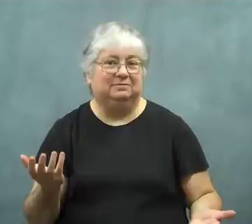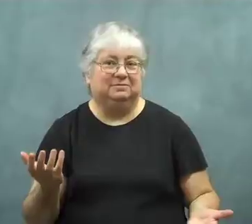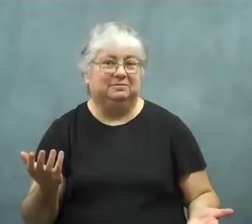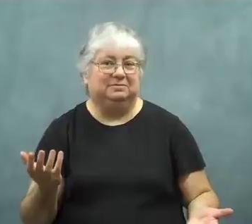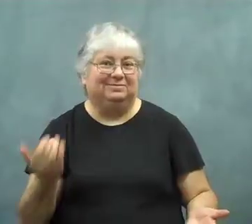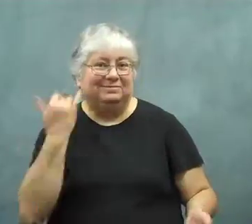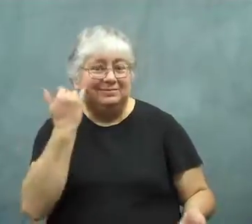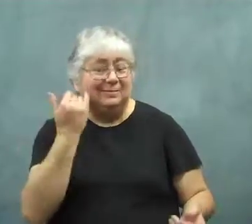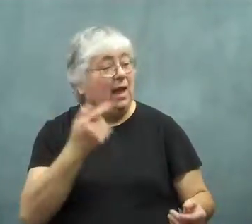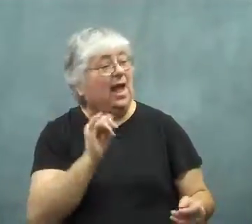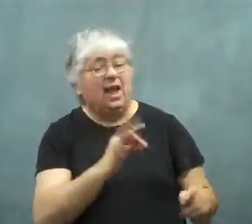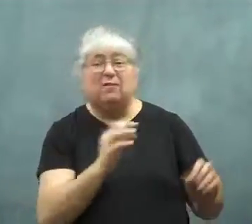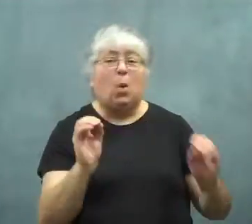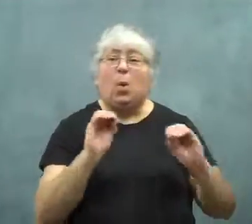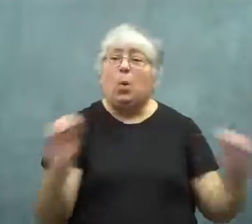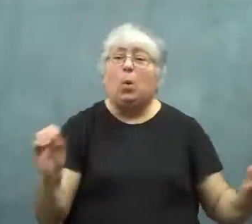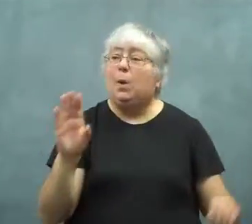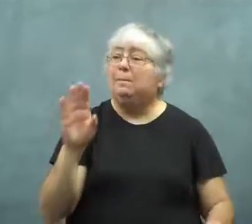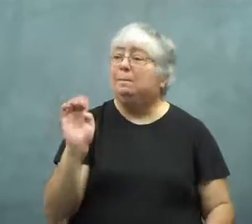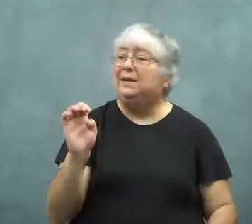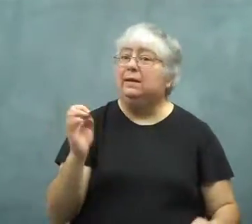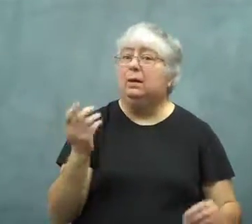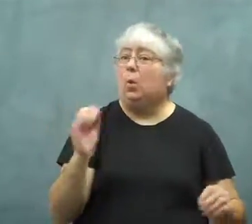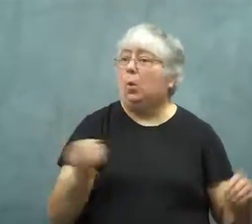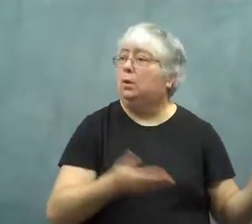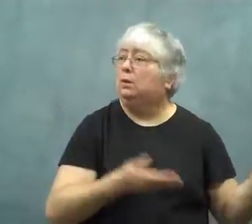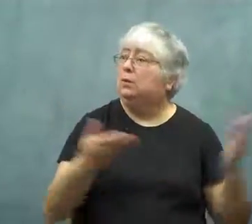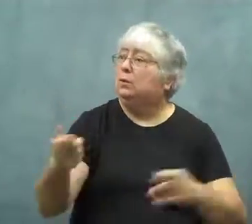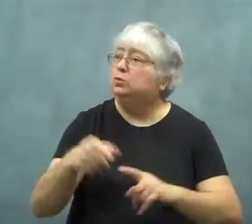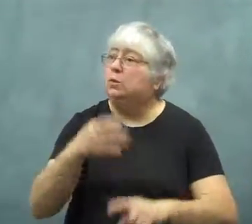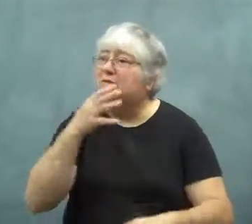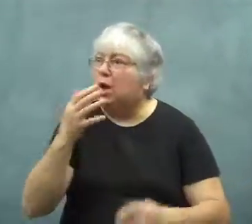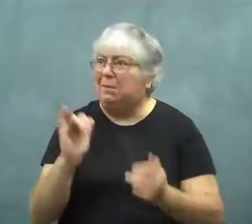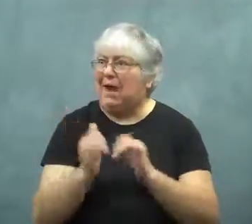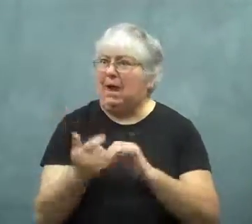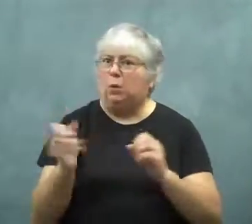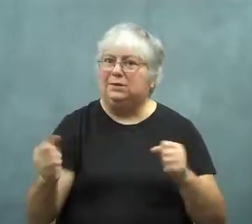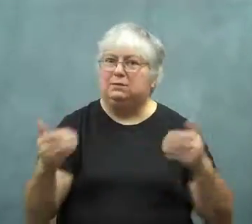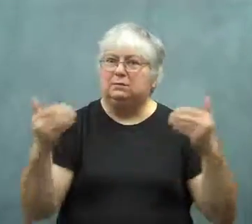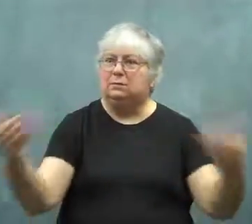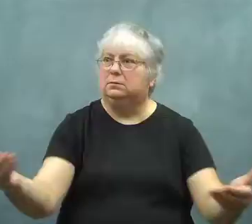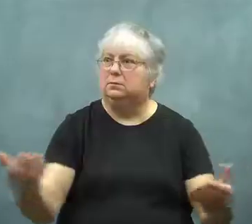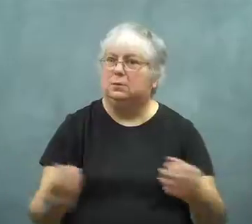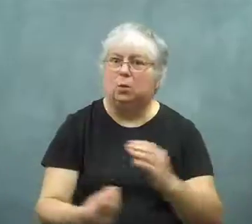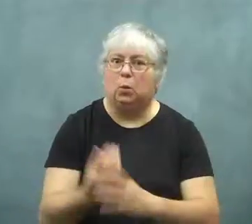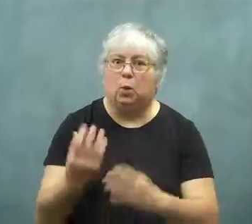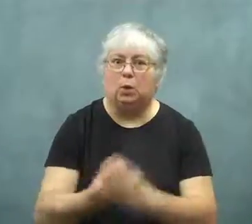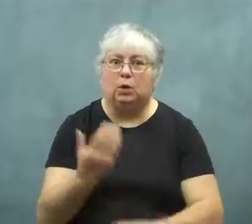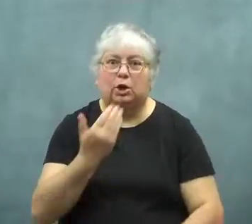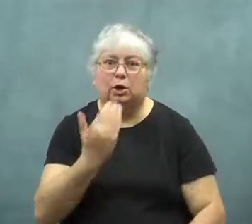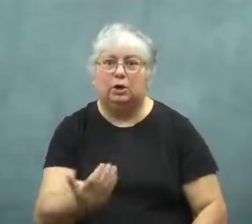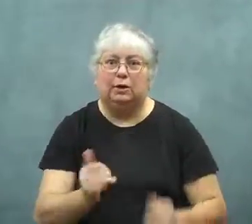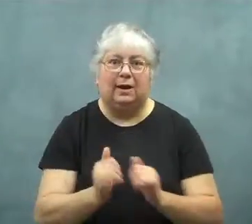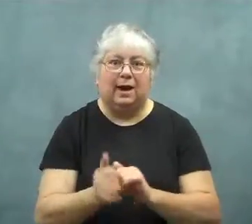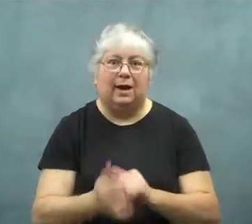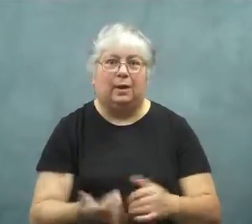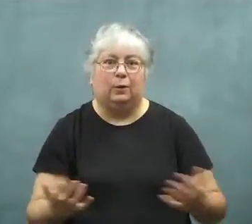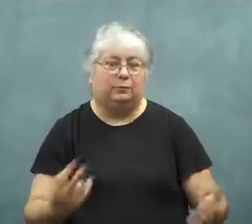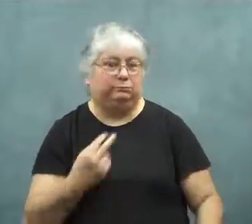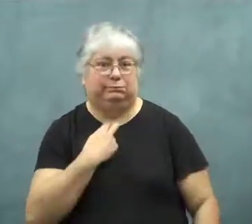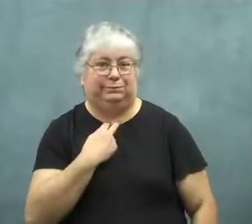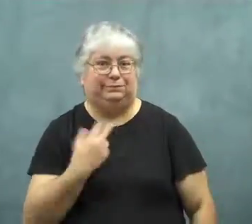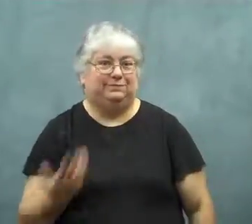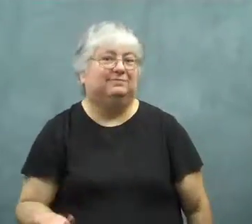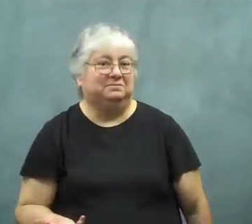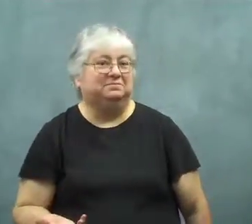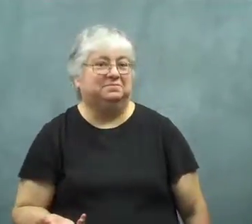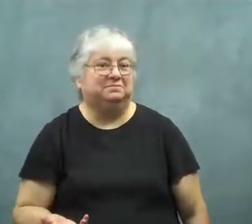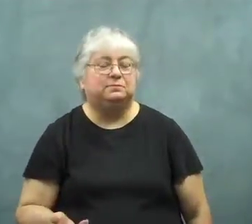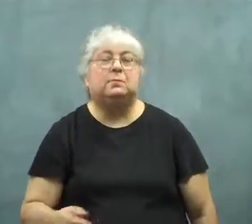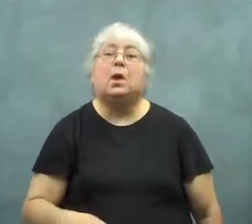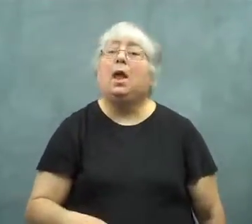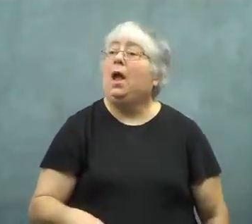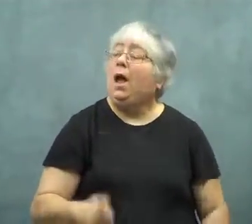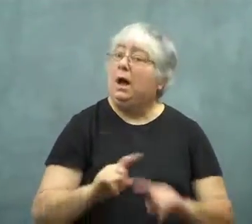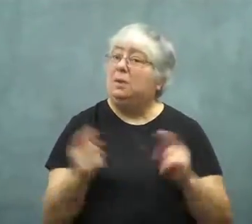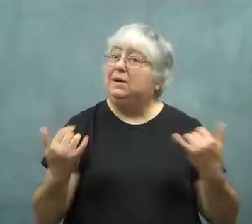If there were no bees to service a farm, how could there be crops?